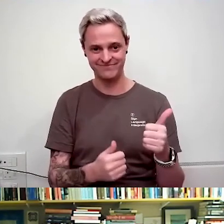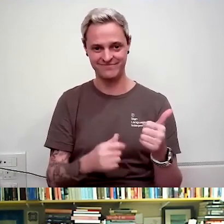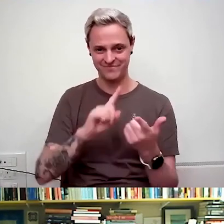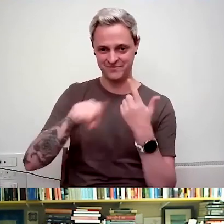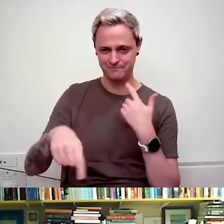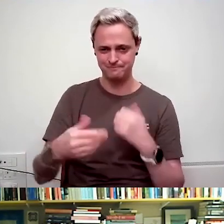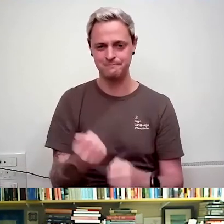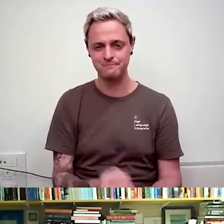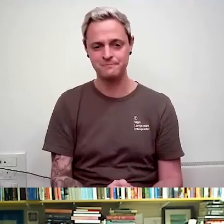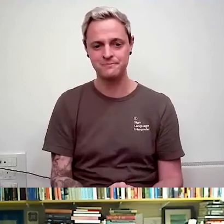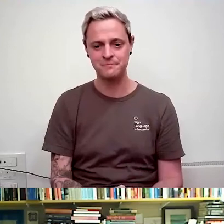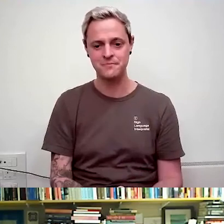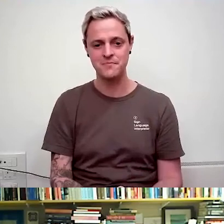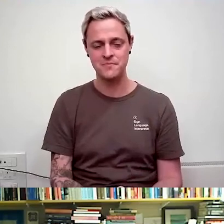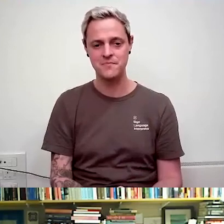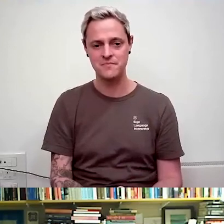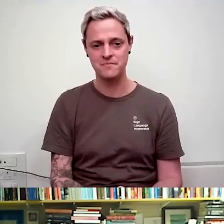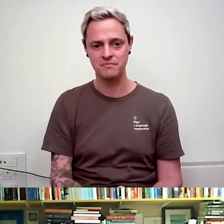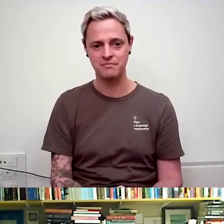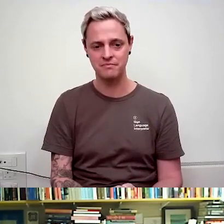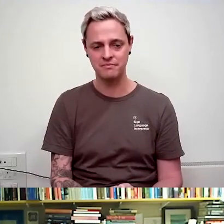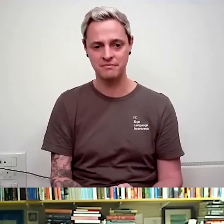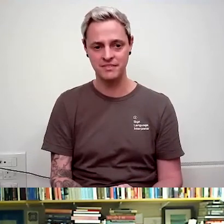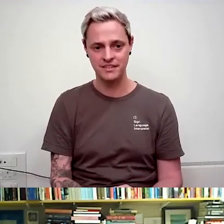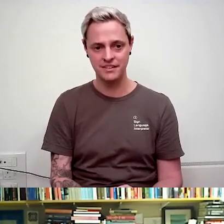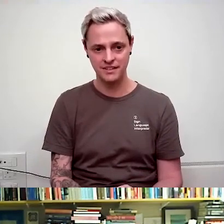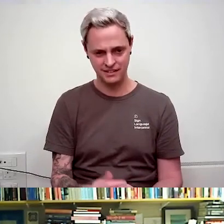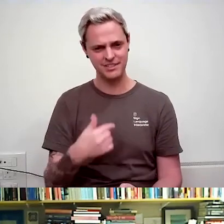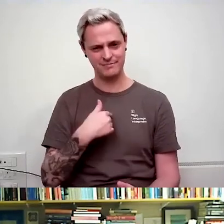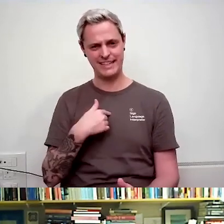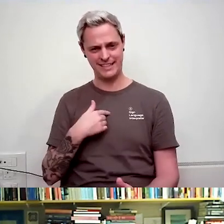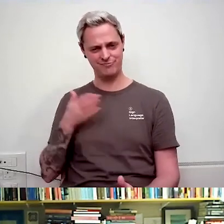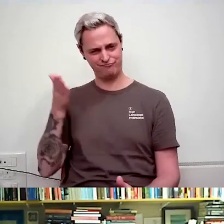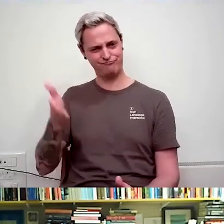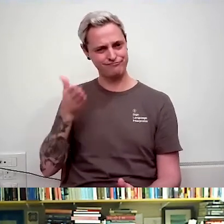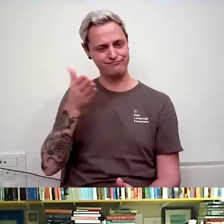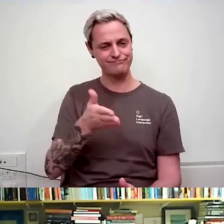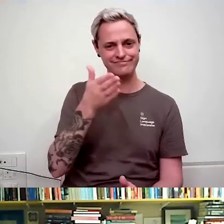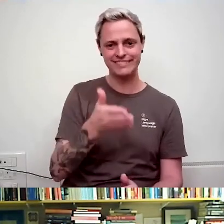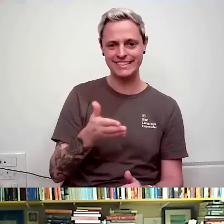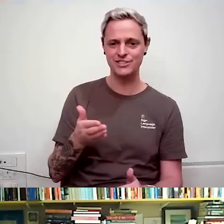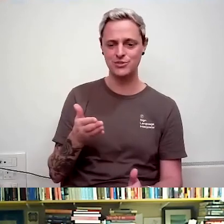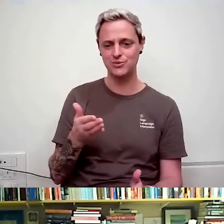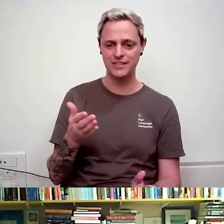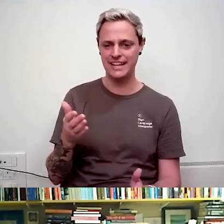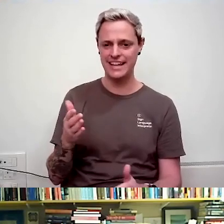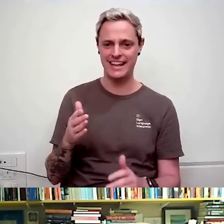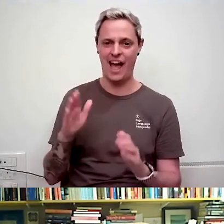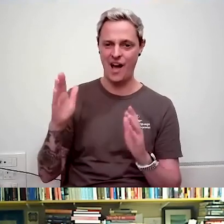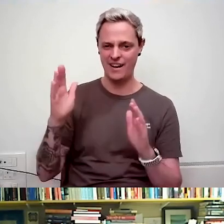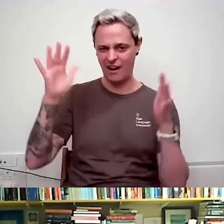I’d want to add to that, is that I attend more charismatic churches than Brian's Cathedral Church and